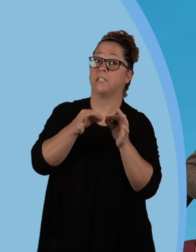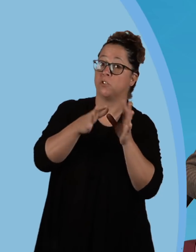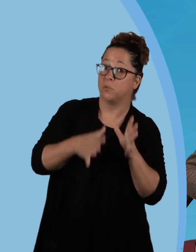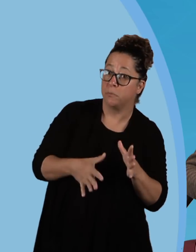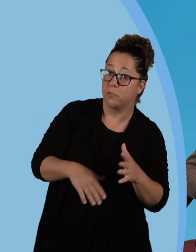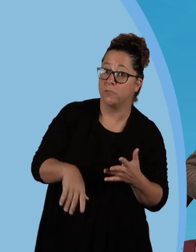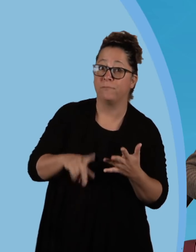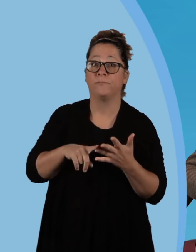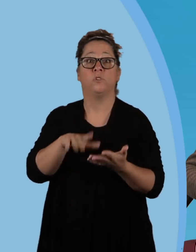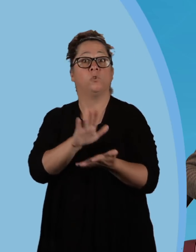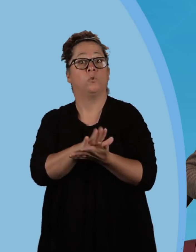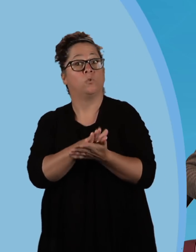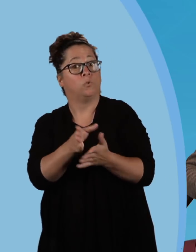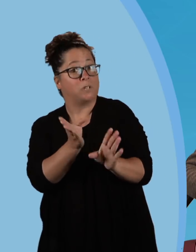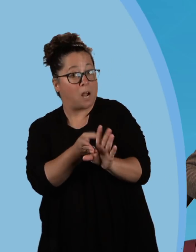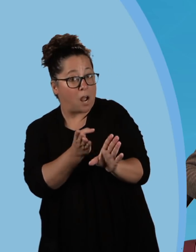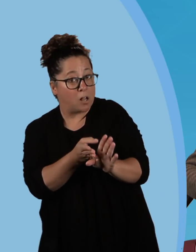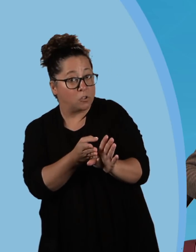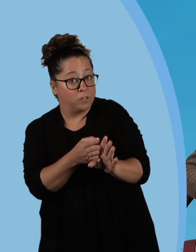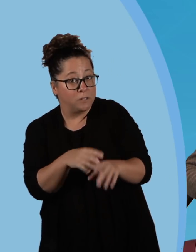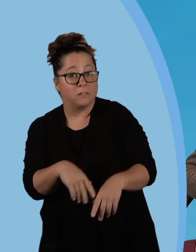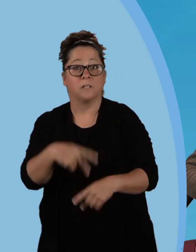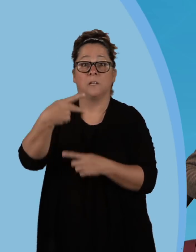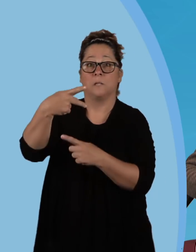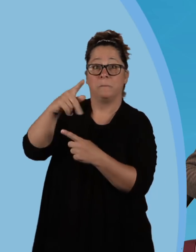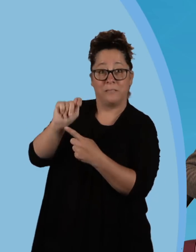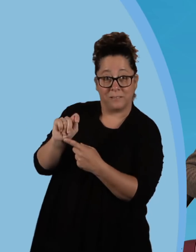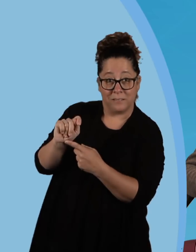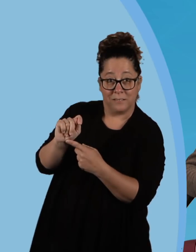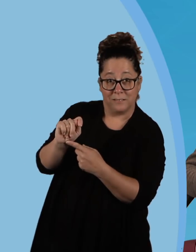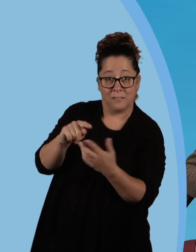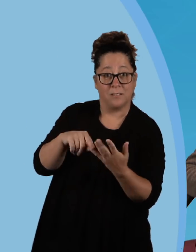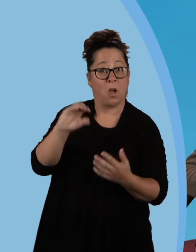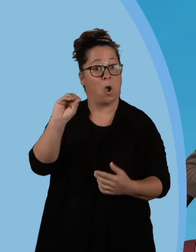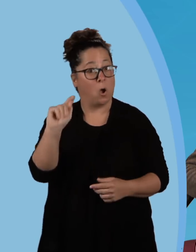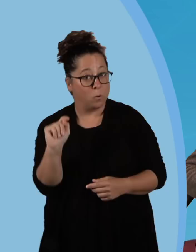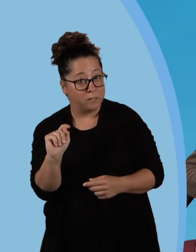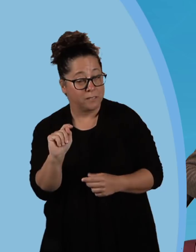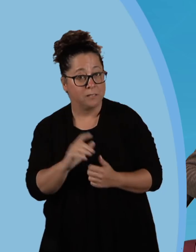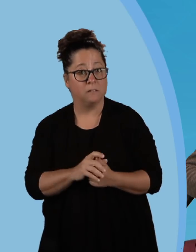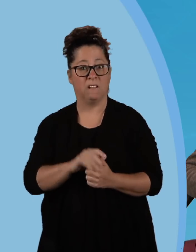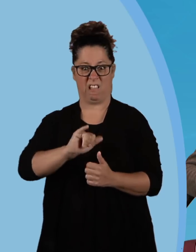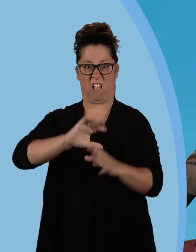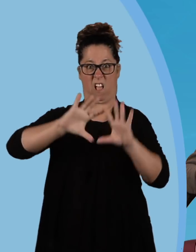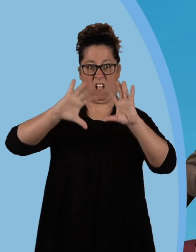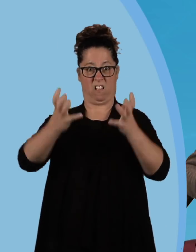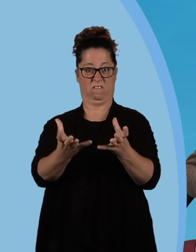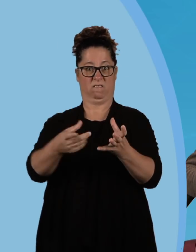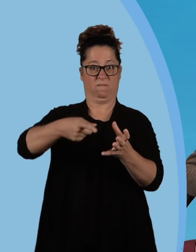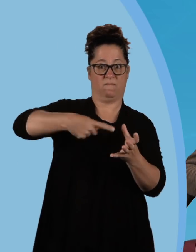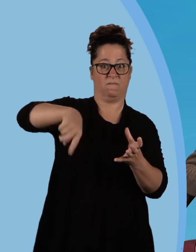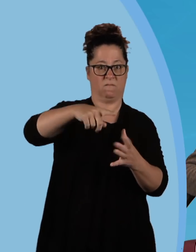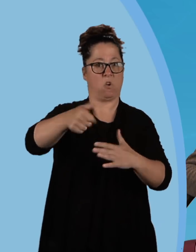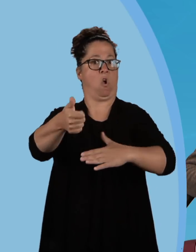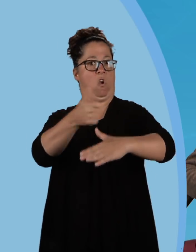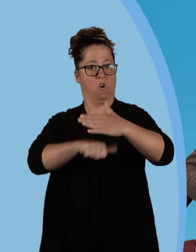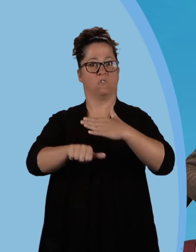interpreters, school psychologists, physical and occupational therapy, so all of these professionals come